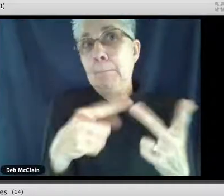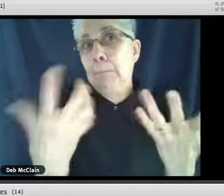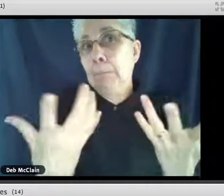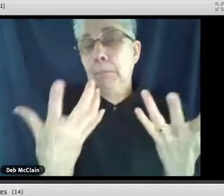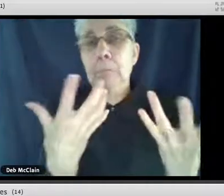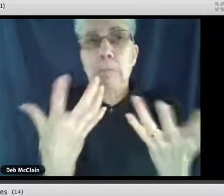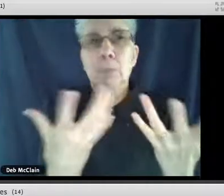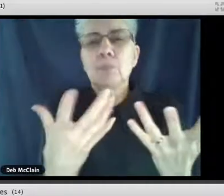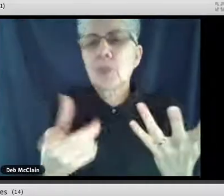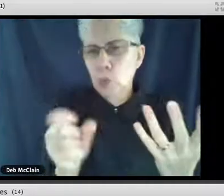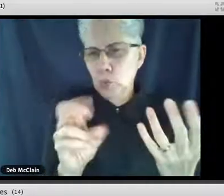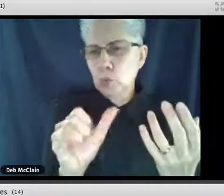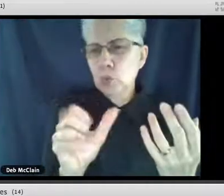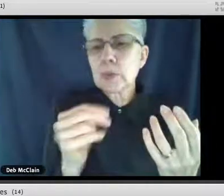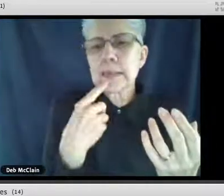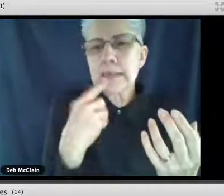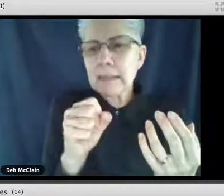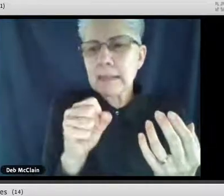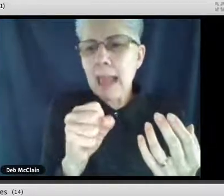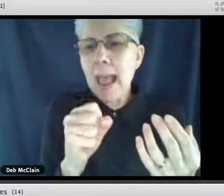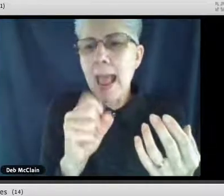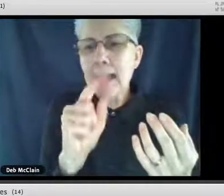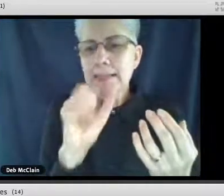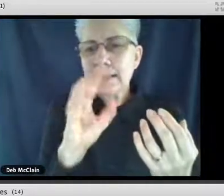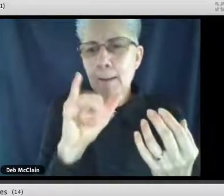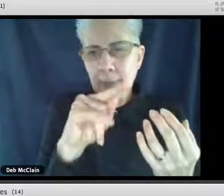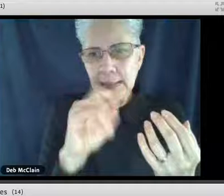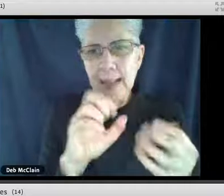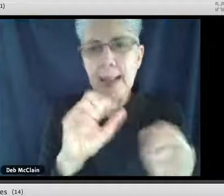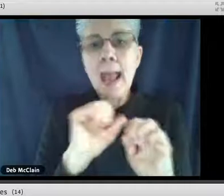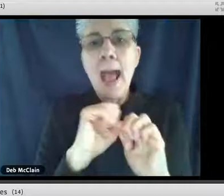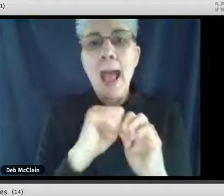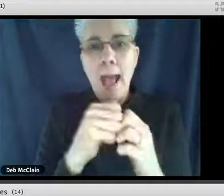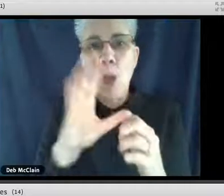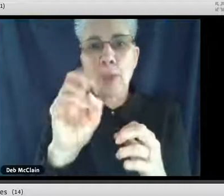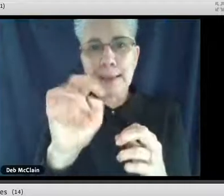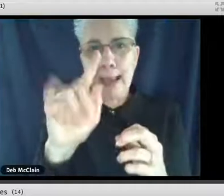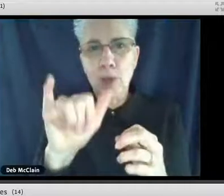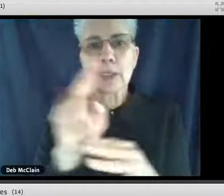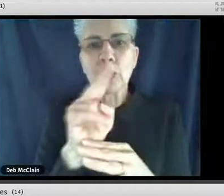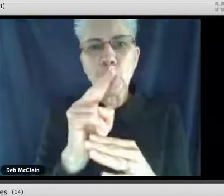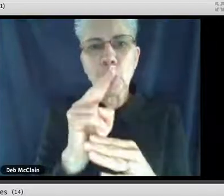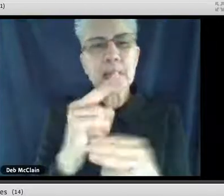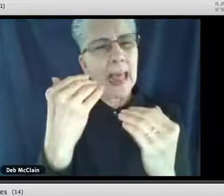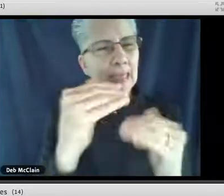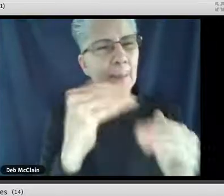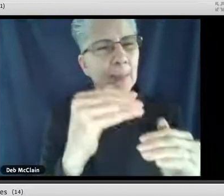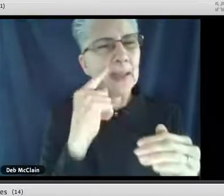Yeah, Susan is saying the template and how the county uses is limited for design and customization, and that is true.